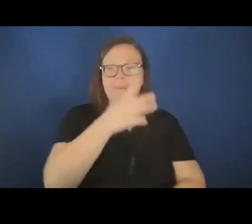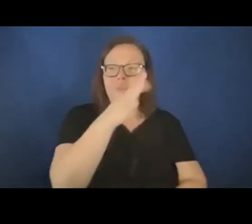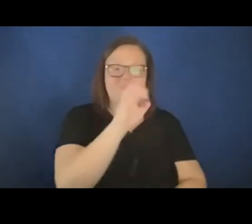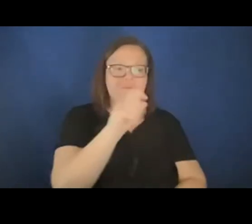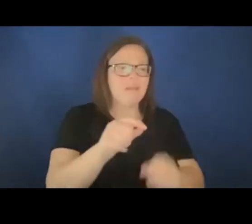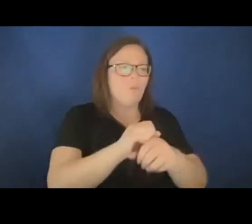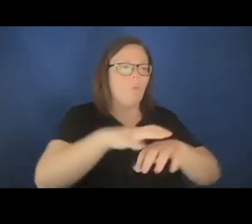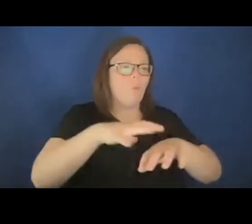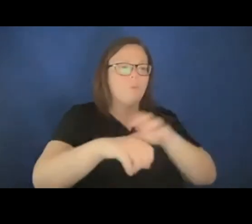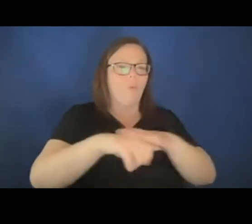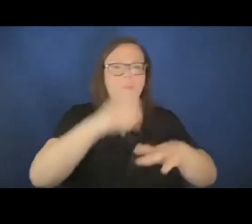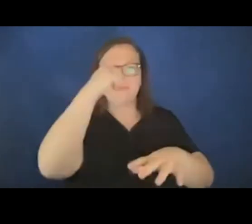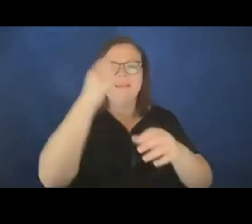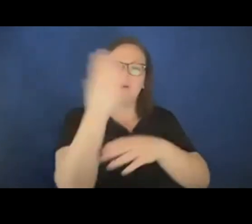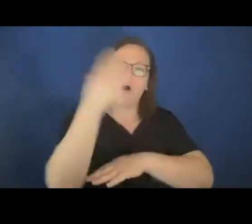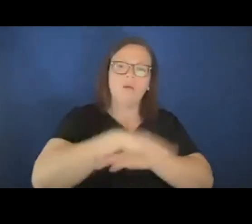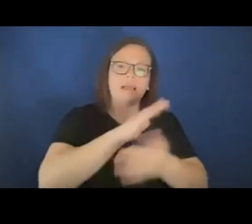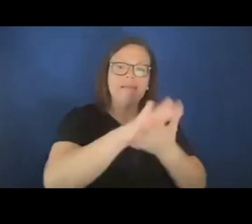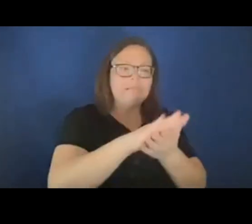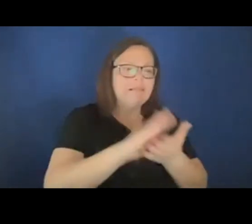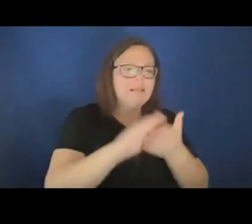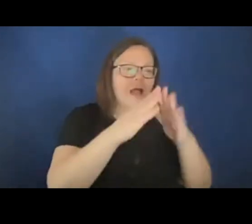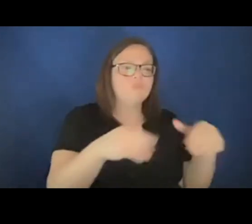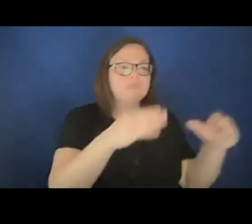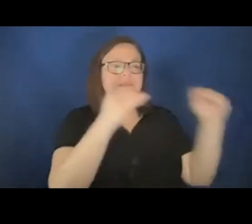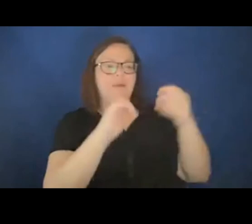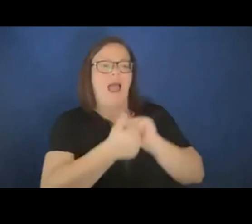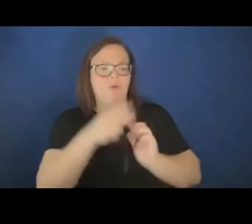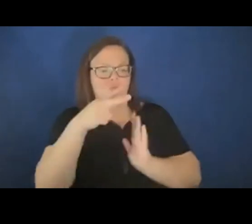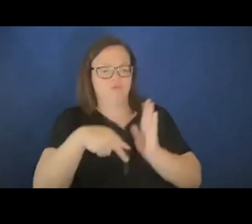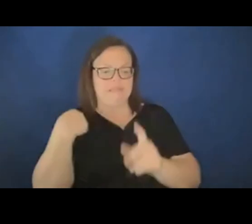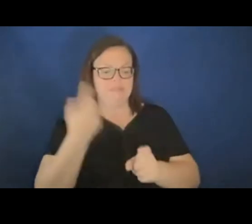cleaning houses all day; her teaching me how to read in Spanish, even as sleep weighed